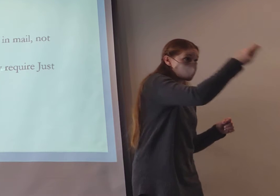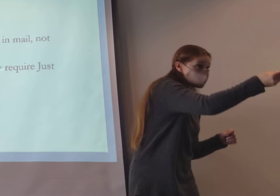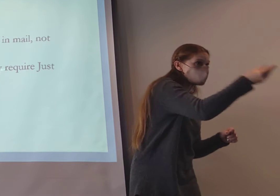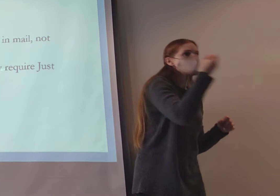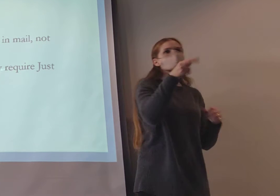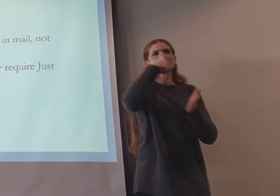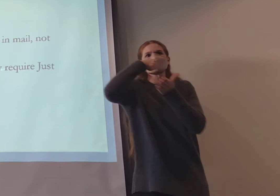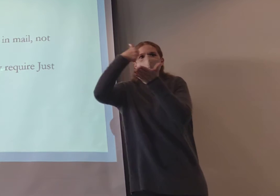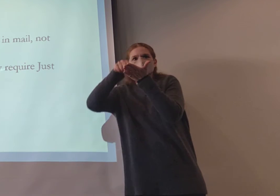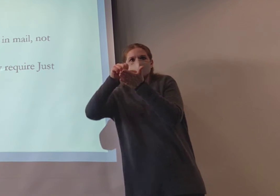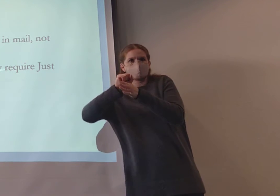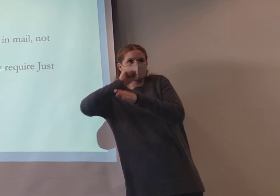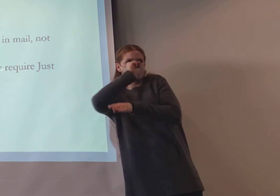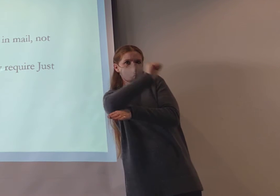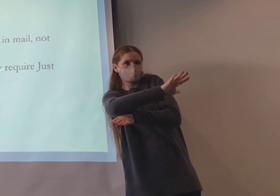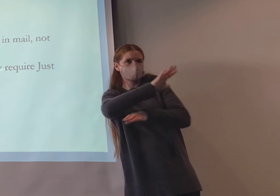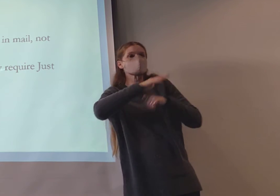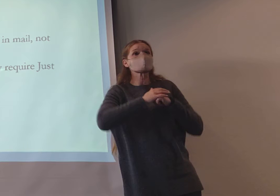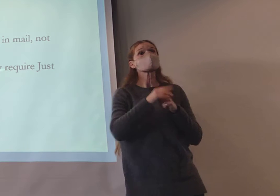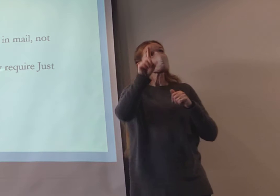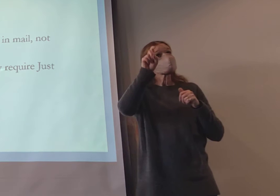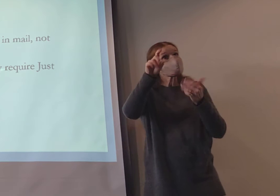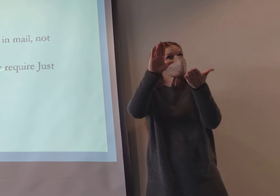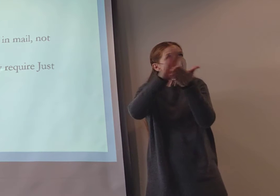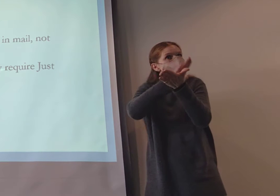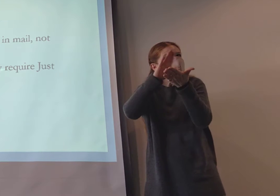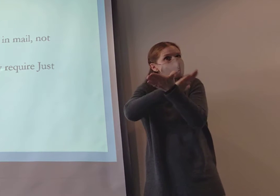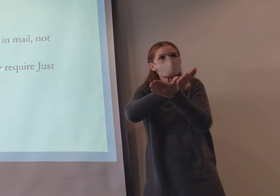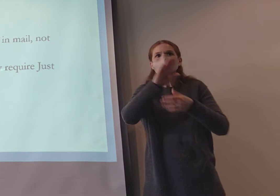to state specific language that's in the law.